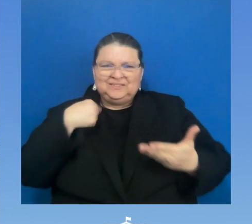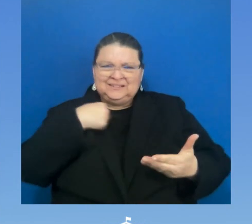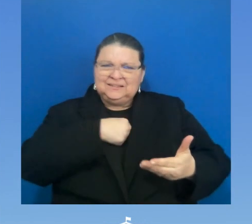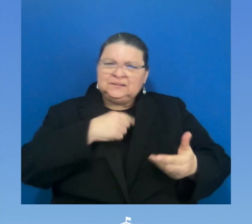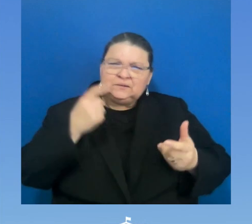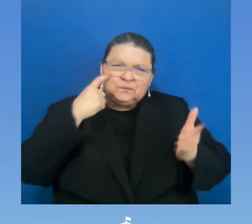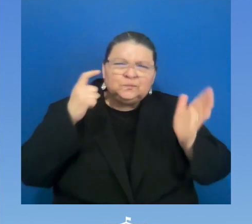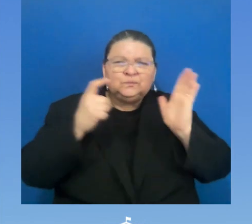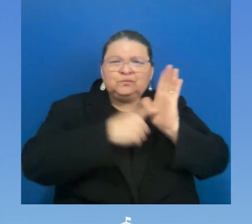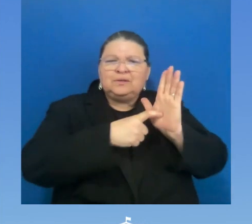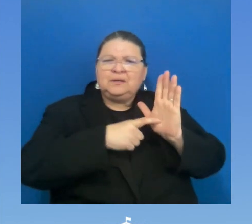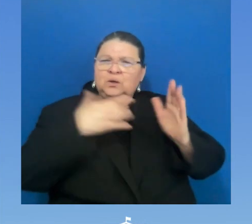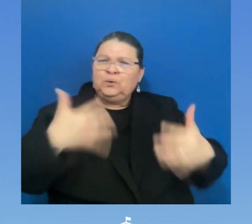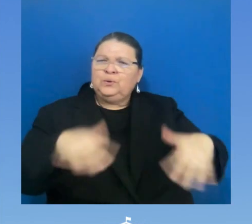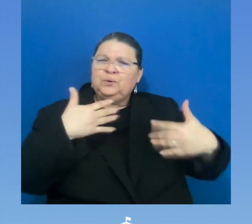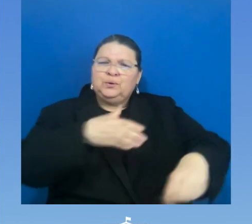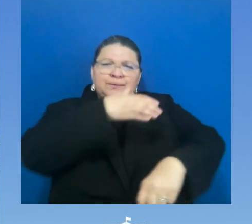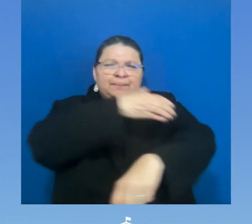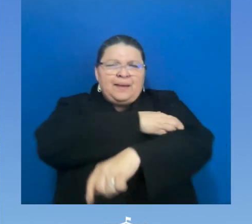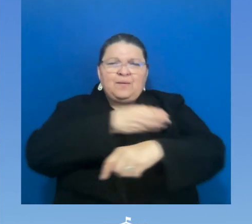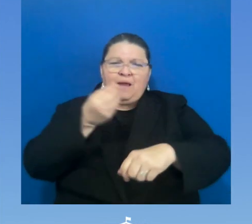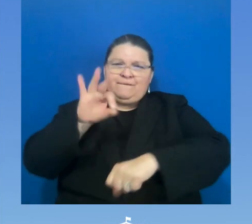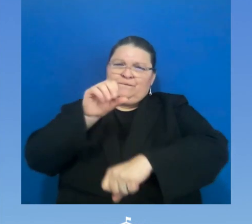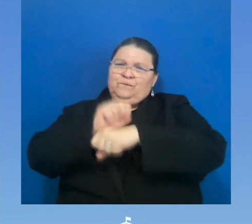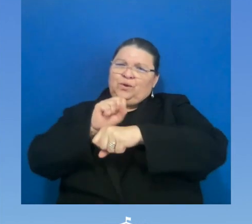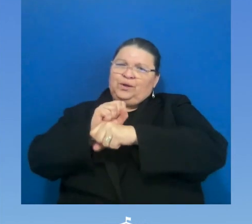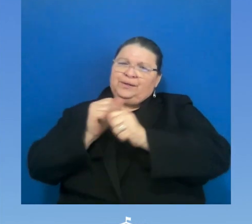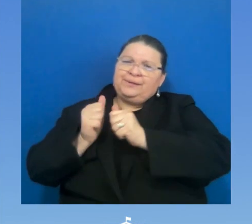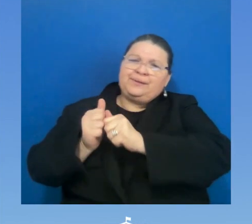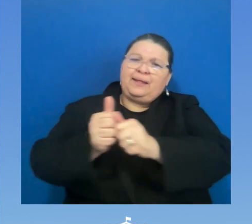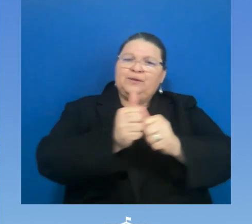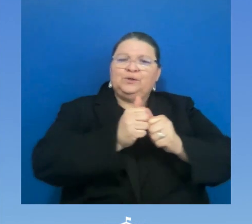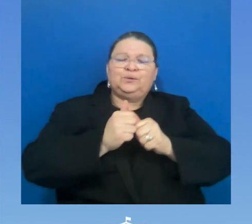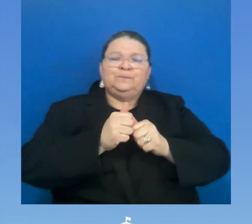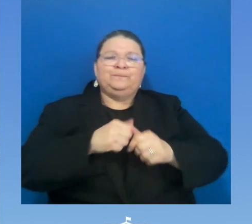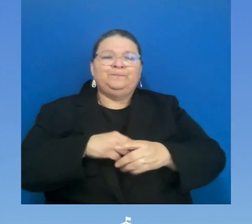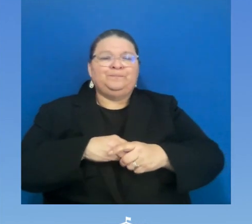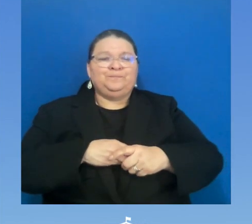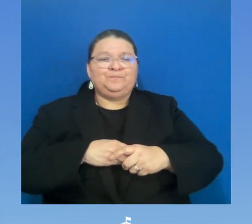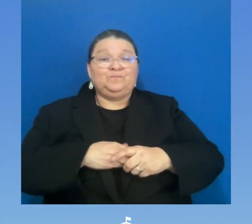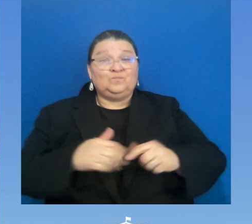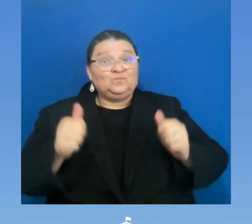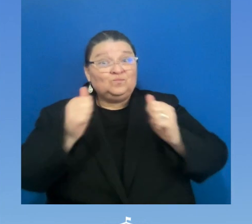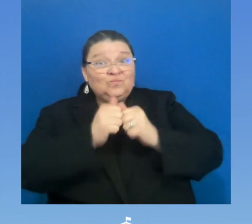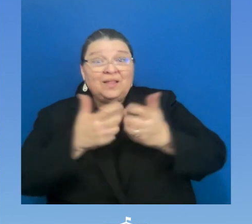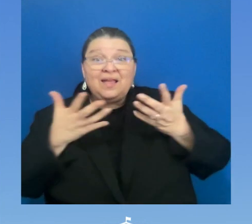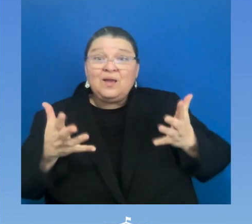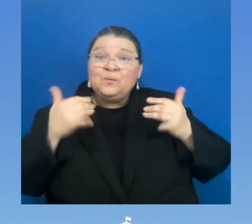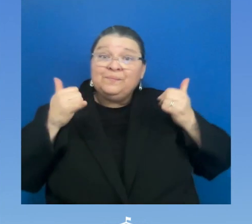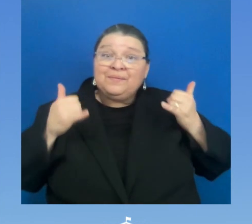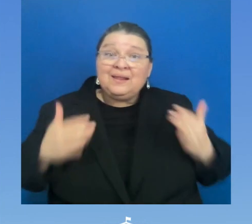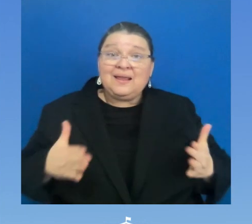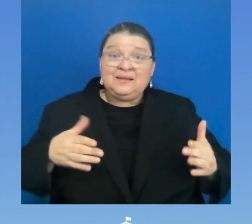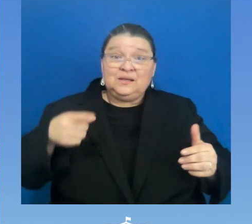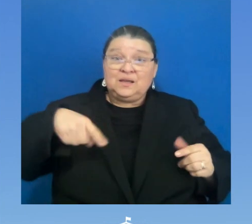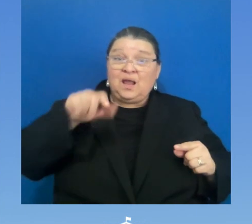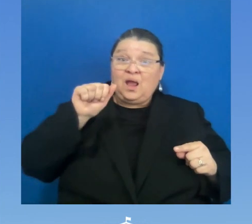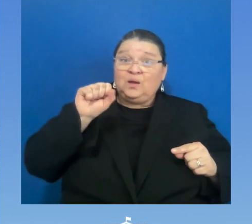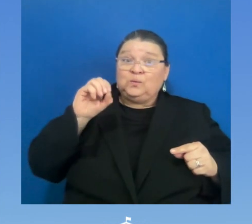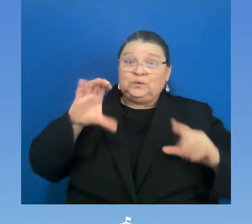And I think without the Players Association, we wouldn't have been able to achieve what we've done in the past couple years.